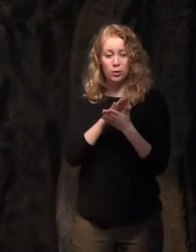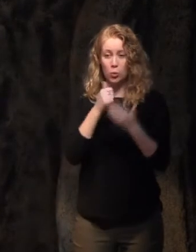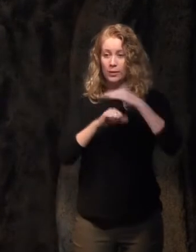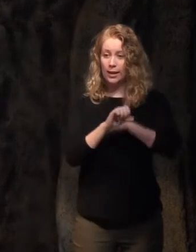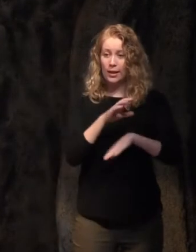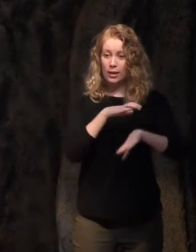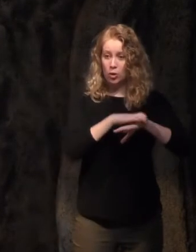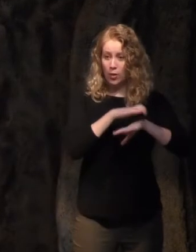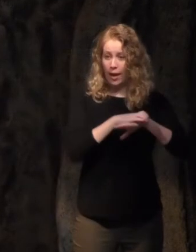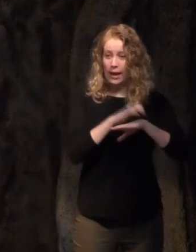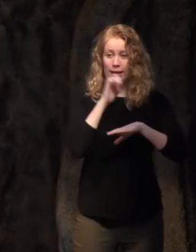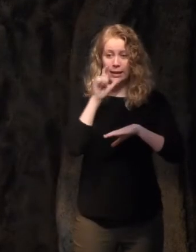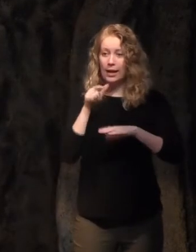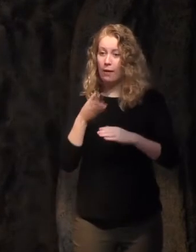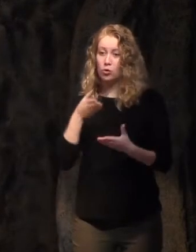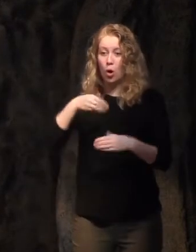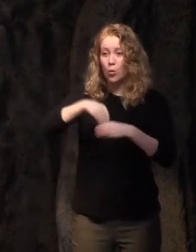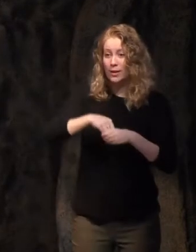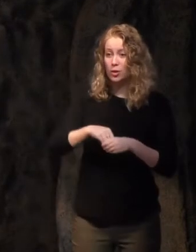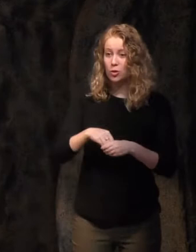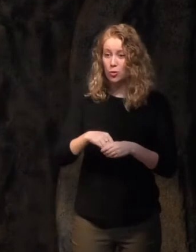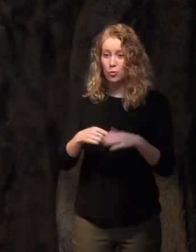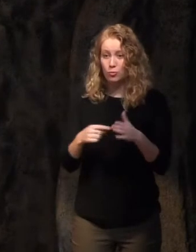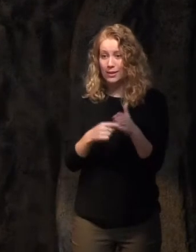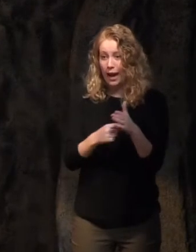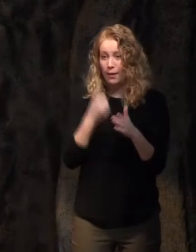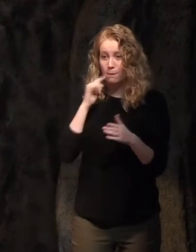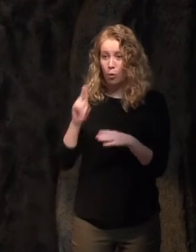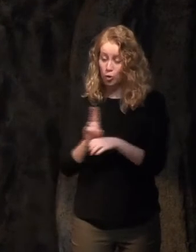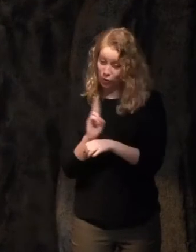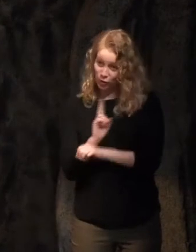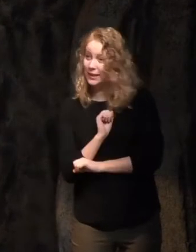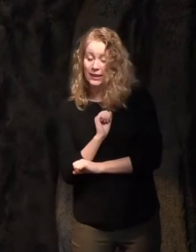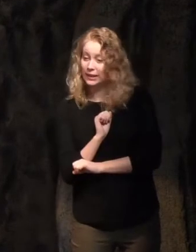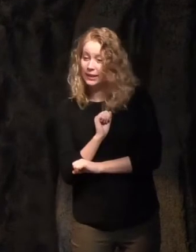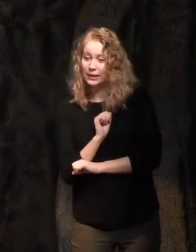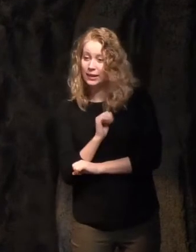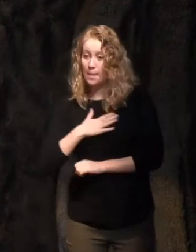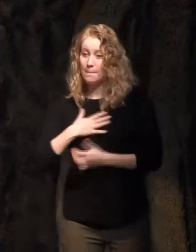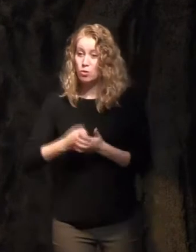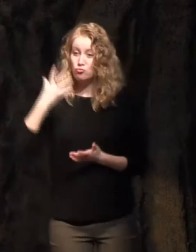and did not have to go into debt for university, or my rich dad helped us